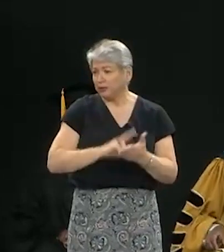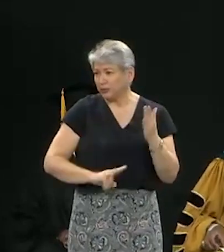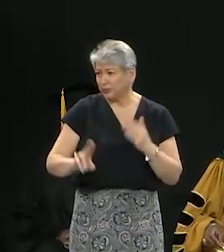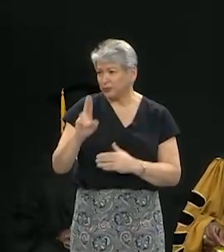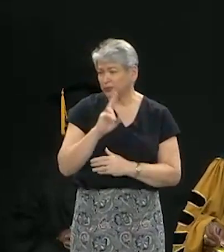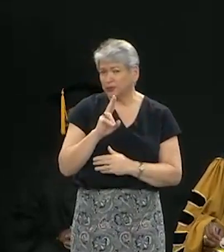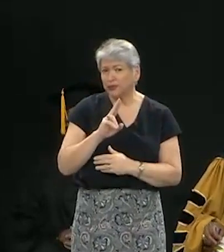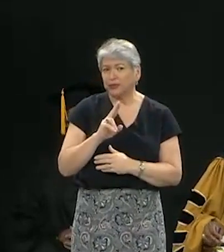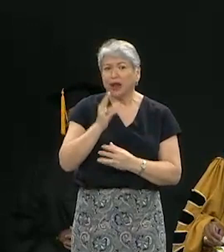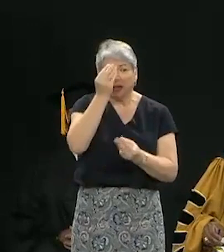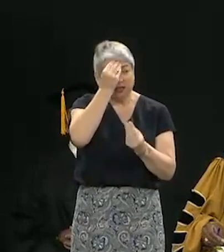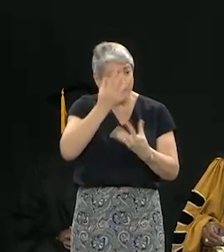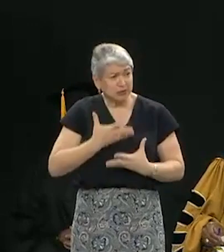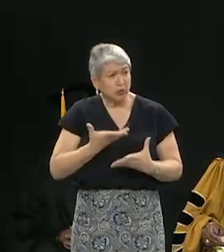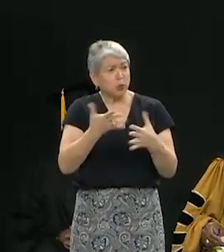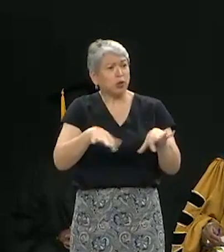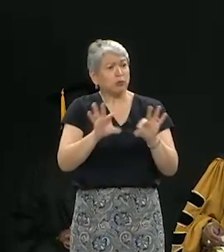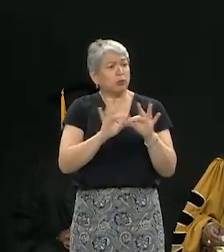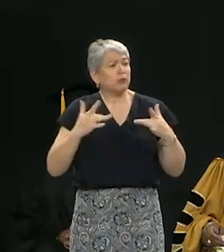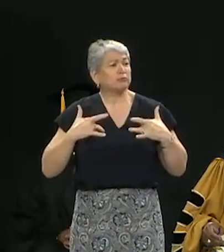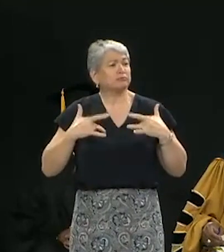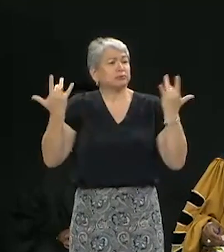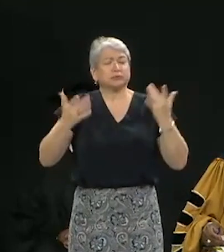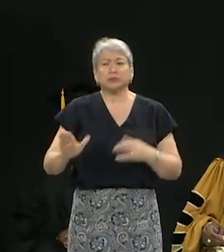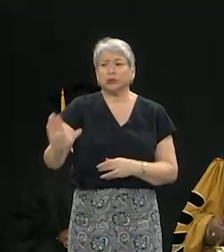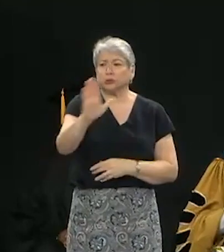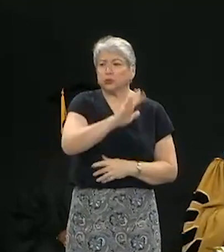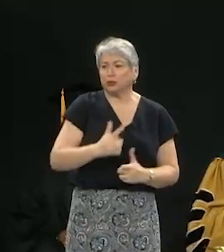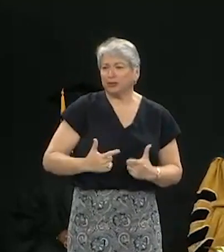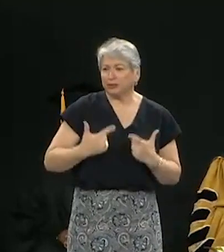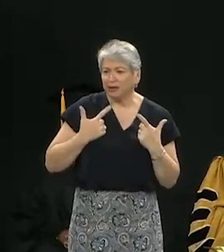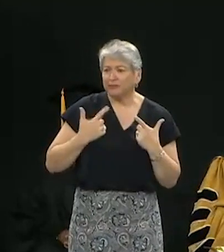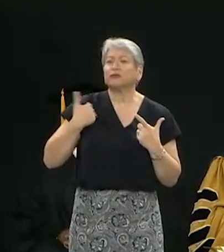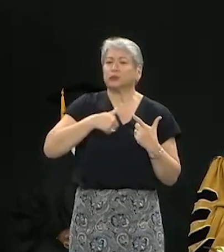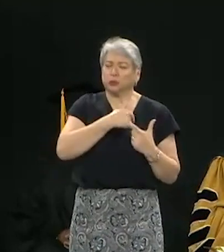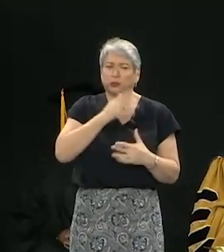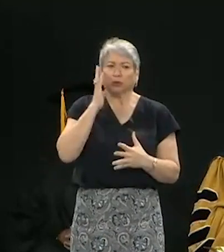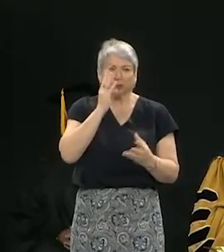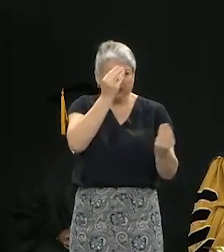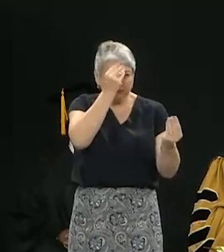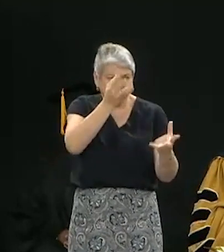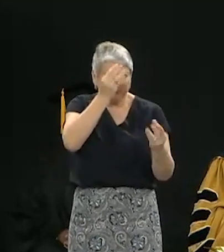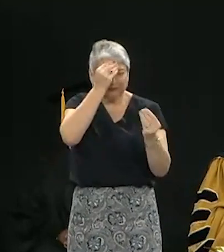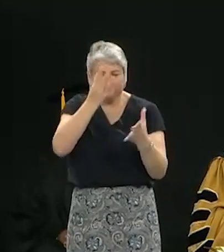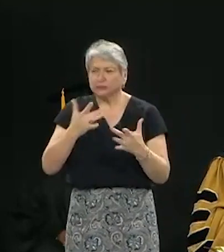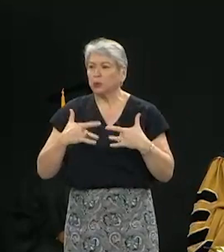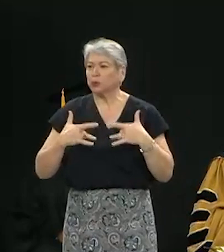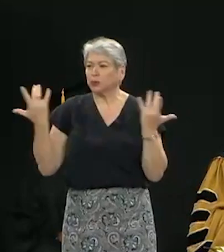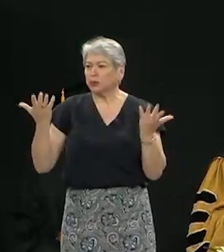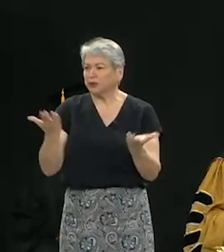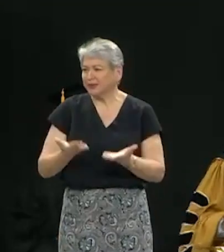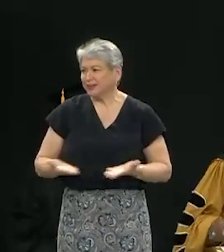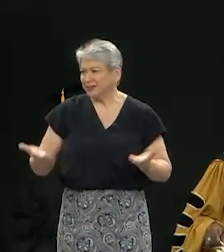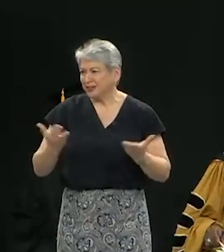Let us know about the important things taking place in your life, and we'll keep you informed about what's going on here at your University.